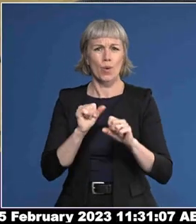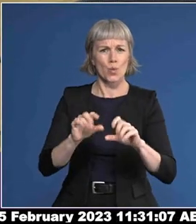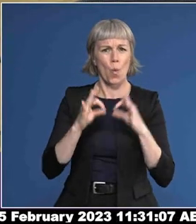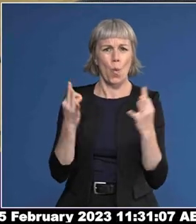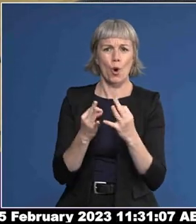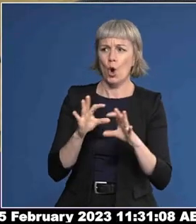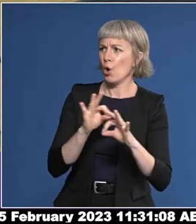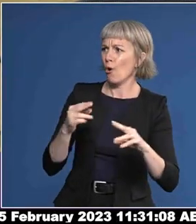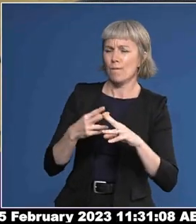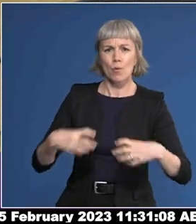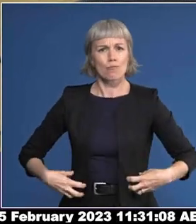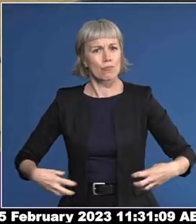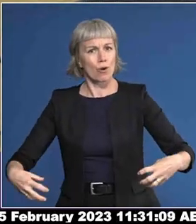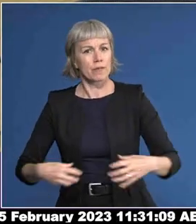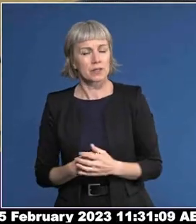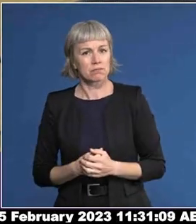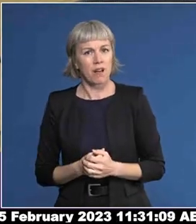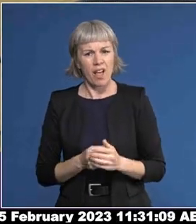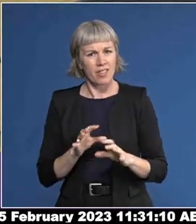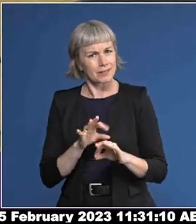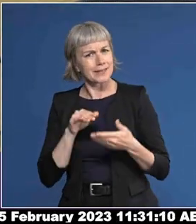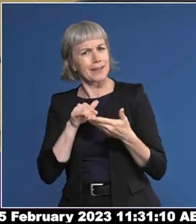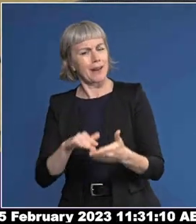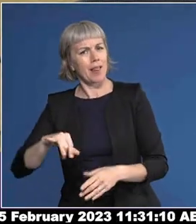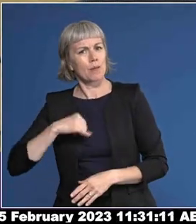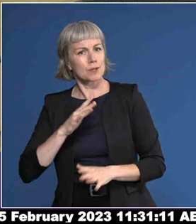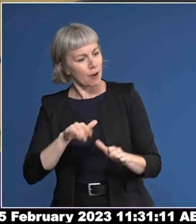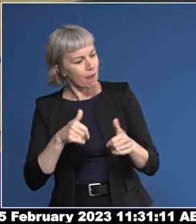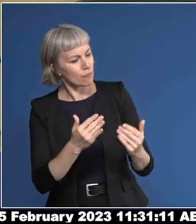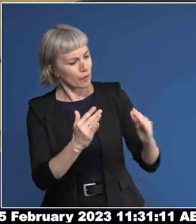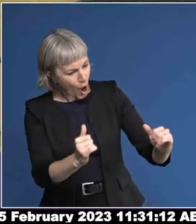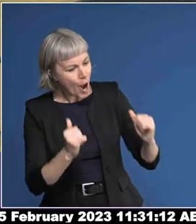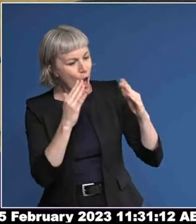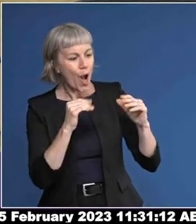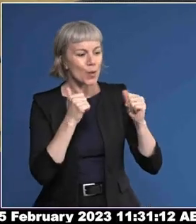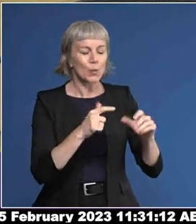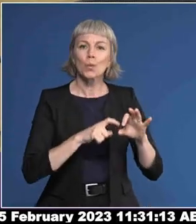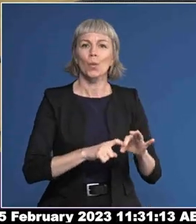providing safe and high-quality services to people with disability, and then dealt with